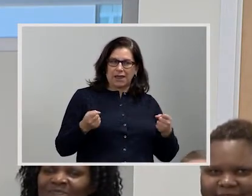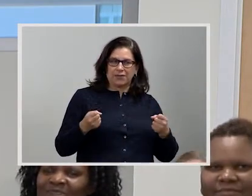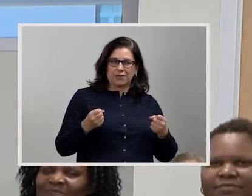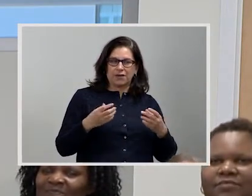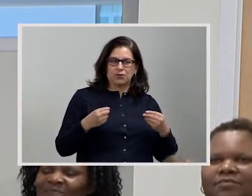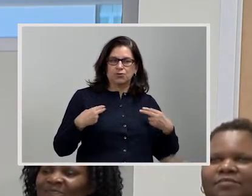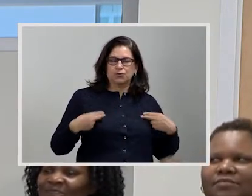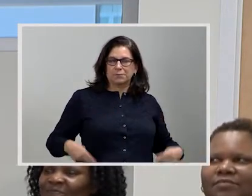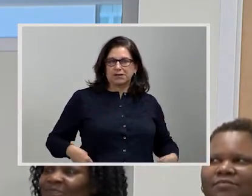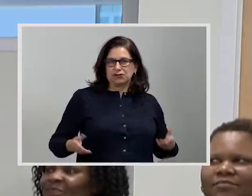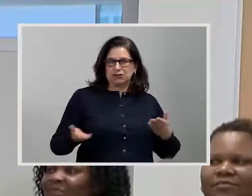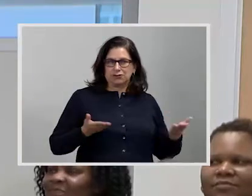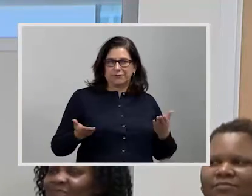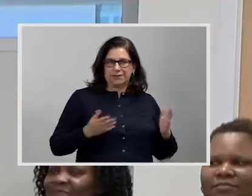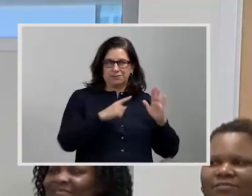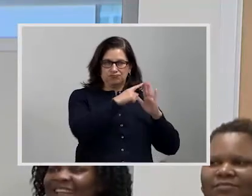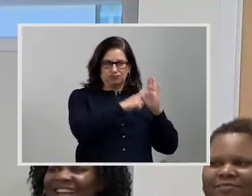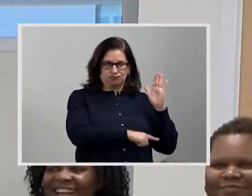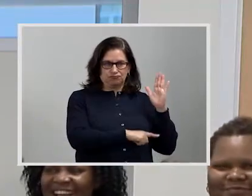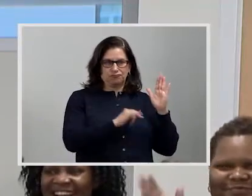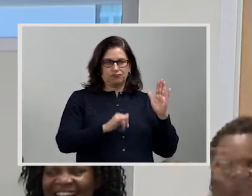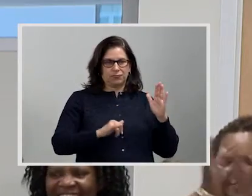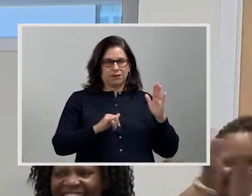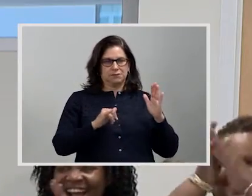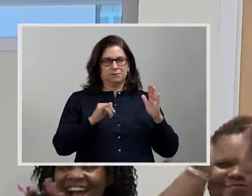AND WE HAVE A BALANCED BUDGET.